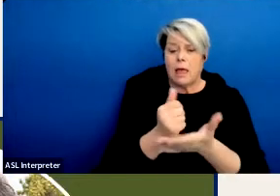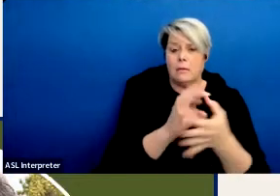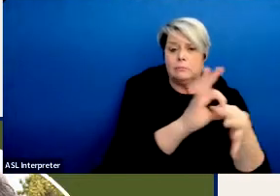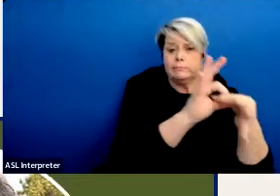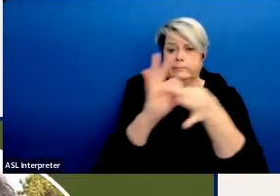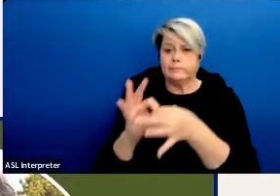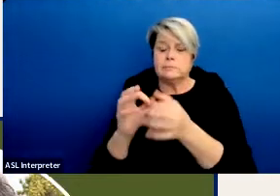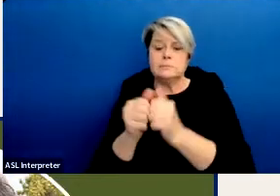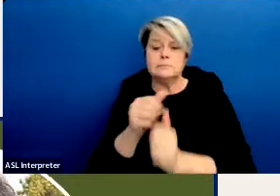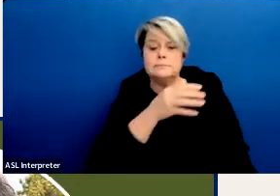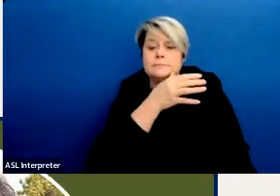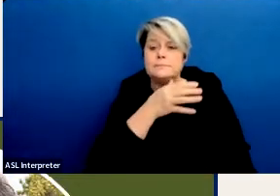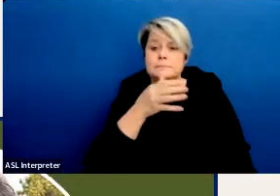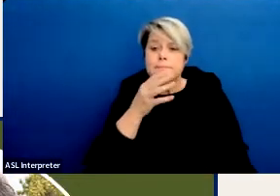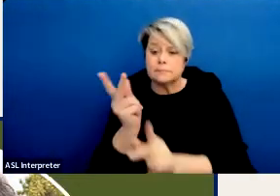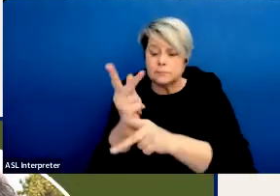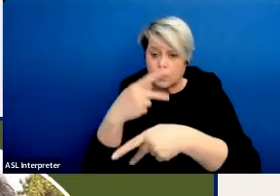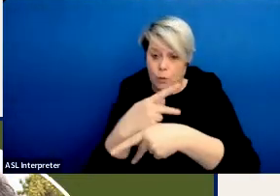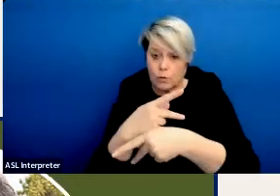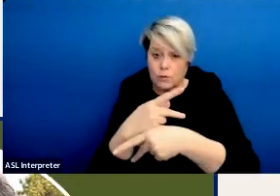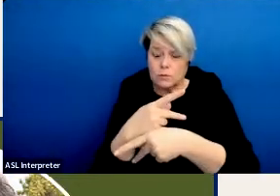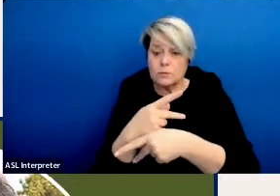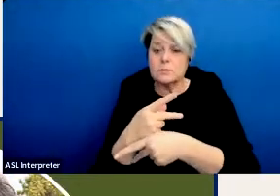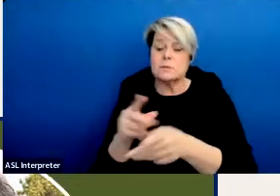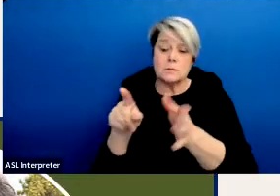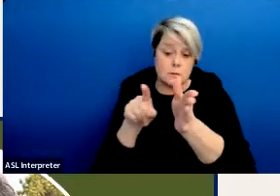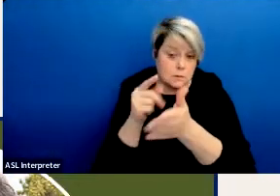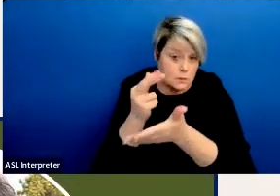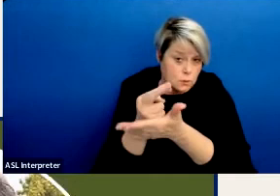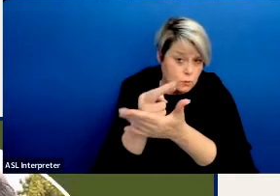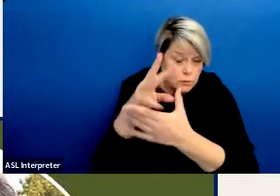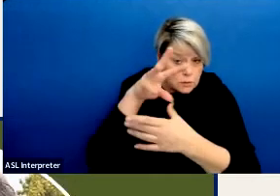where designed to help ensure there is a sync to the